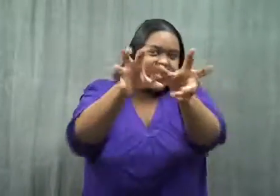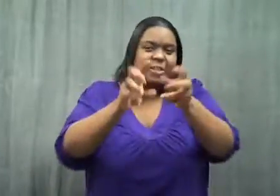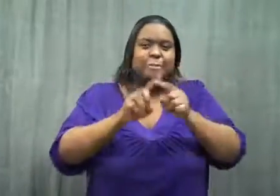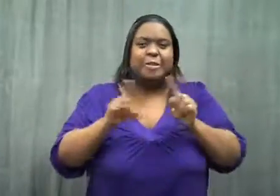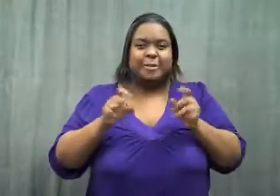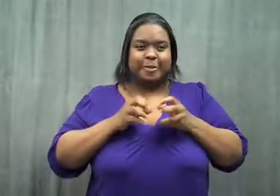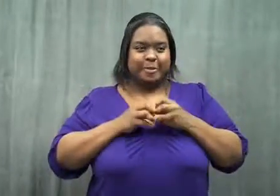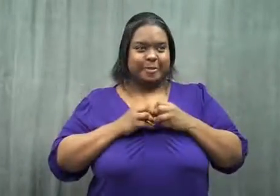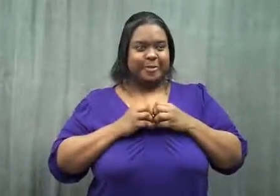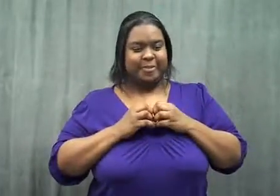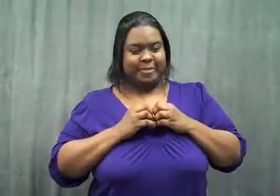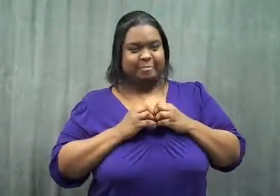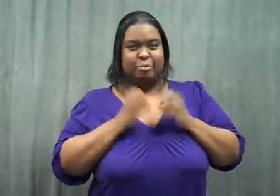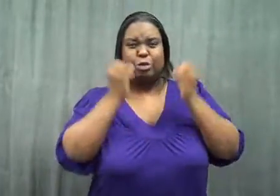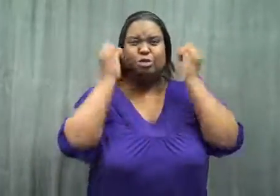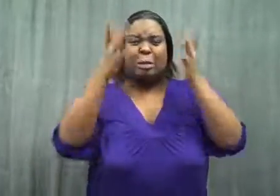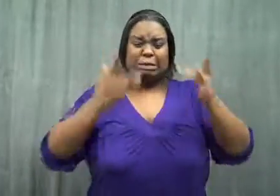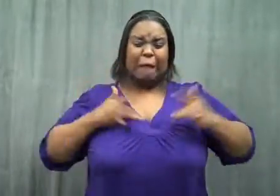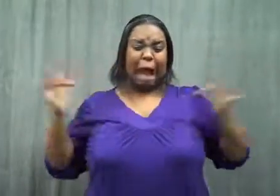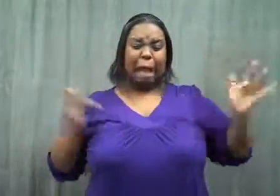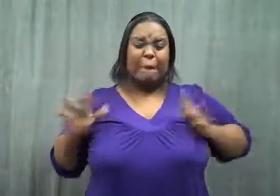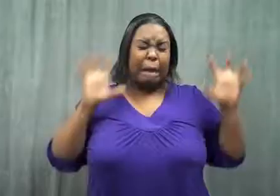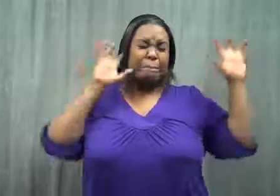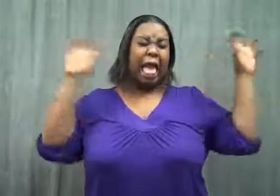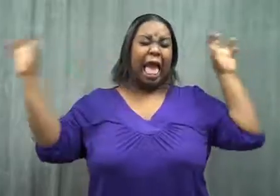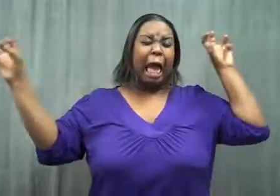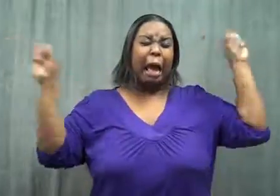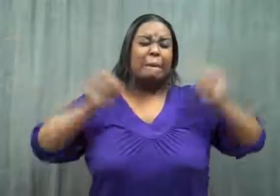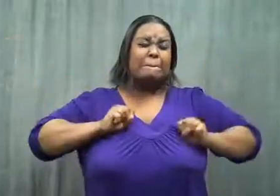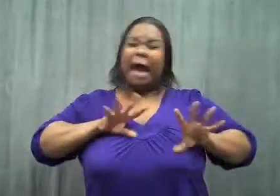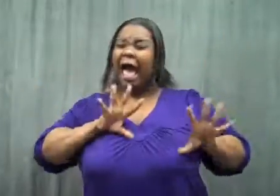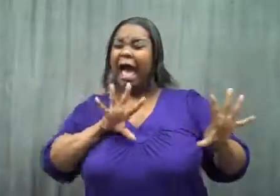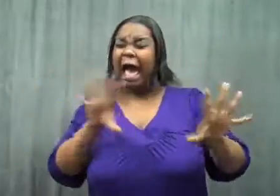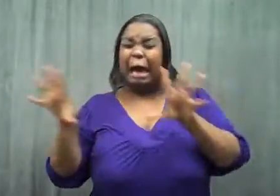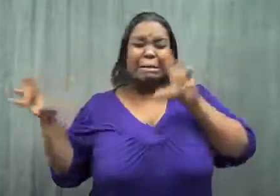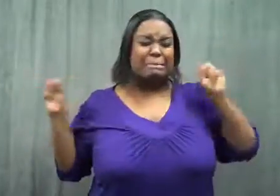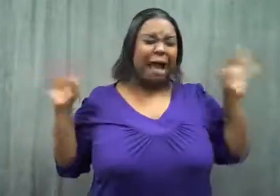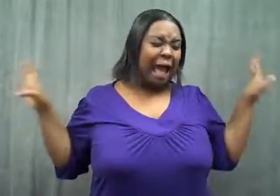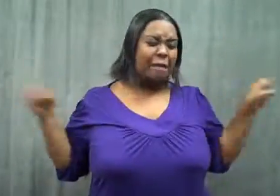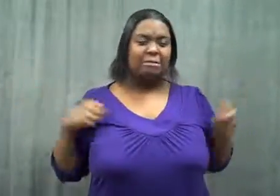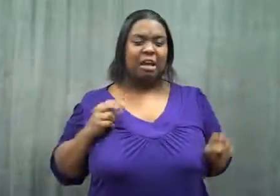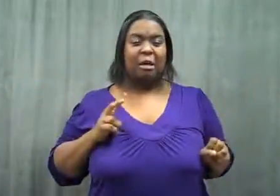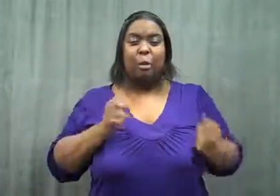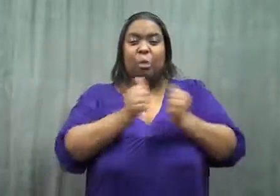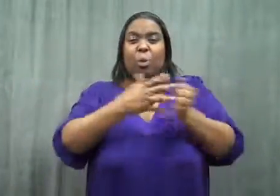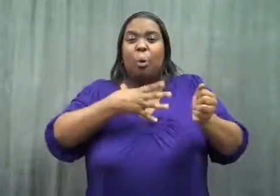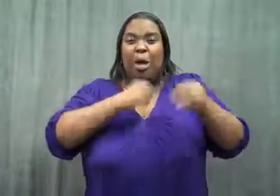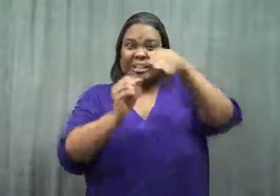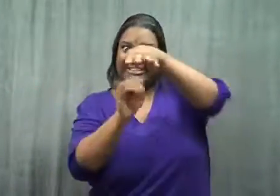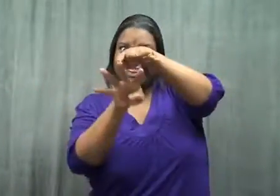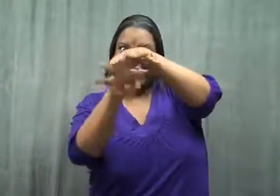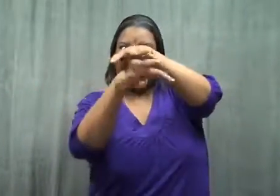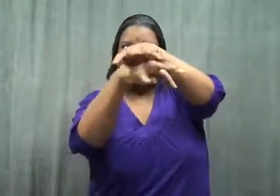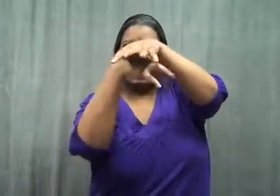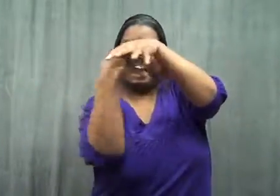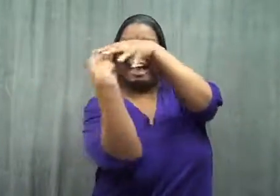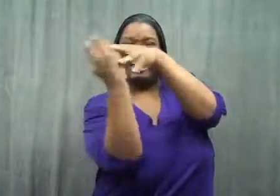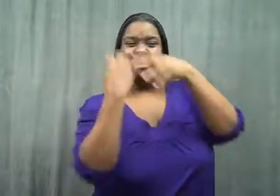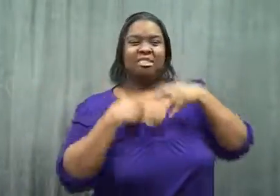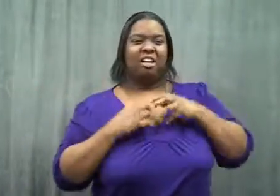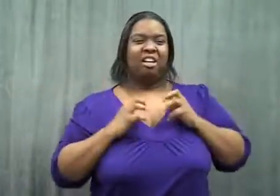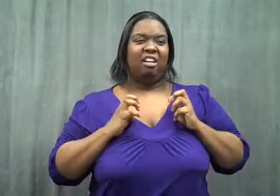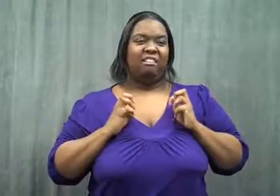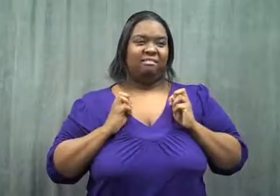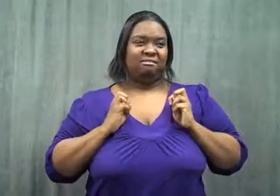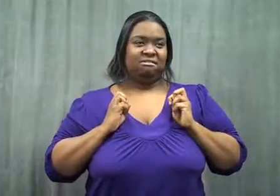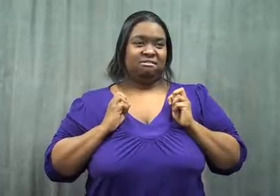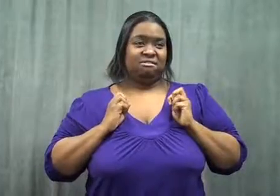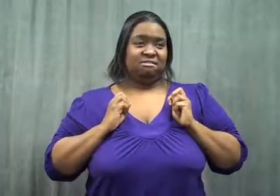It had too many blinding sparklies on it with white trim!